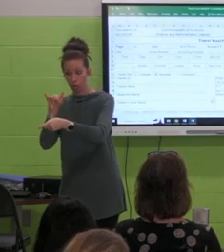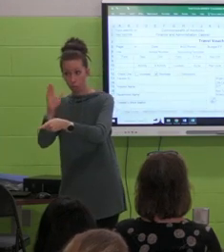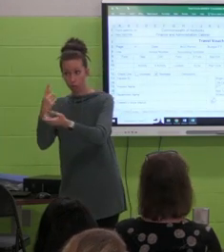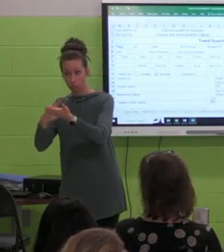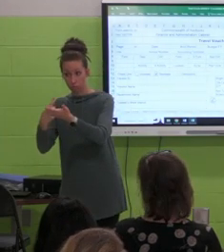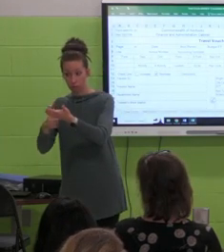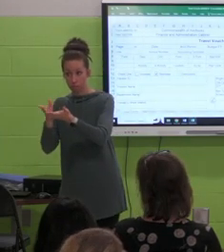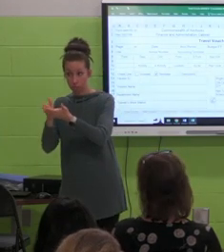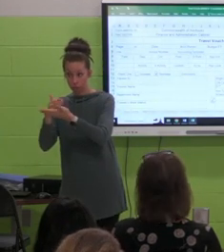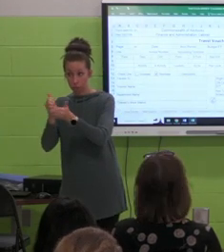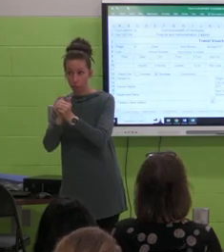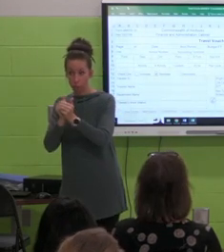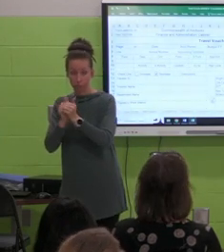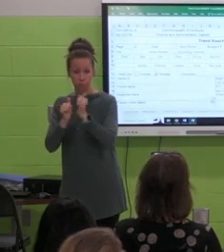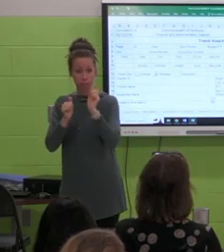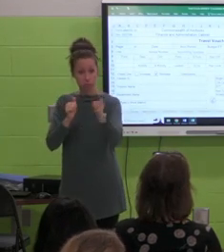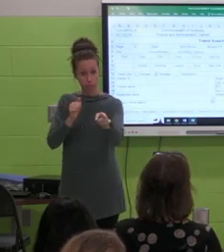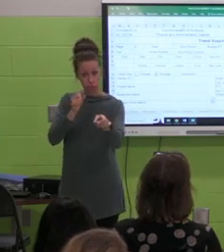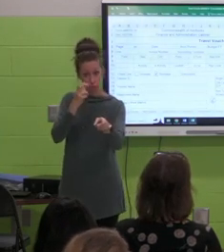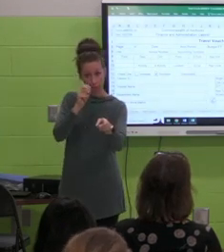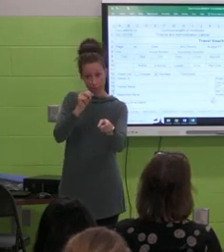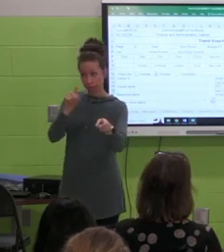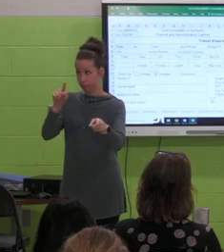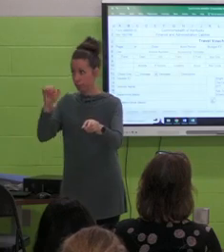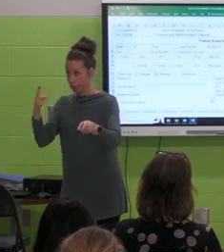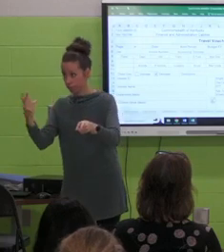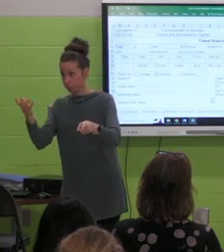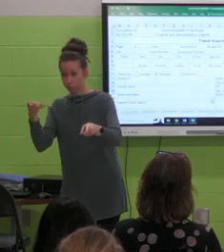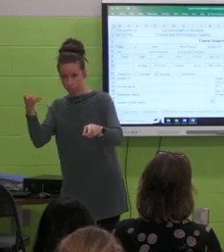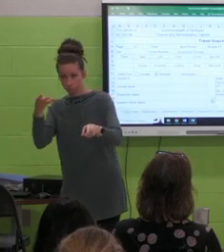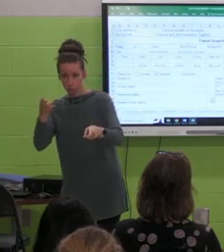and Zach if we can steal them for a little bit but we'll be here closed if you have any questions